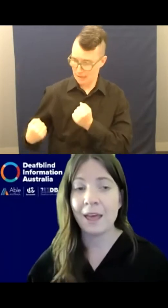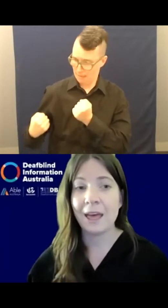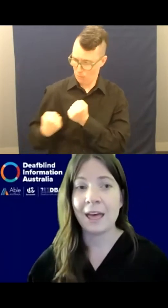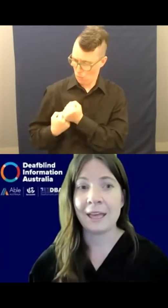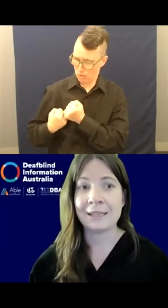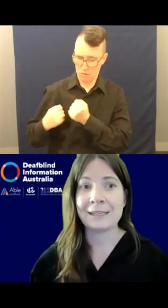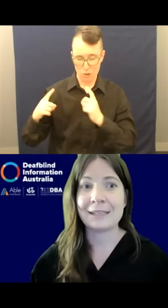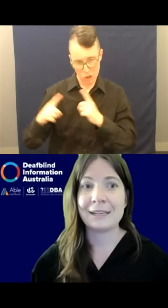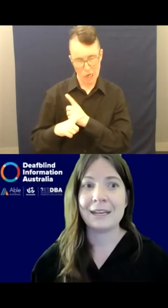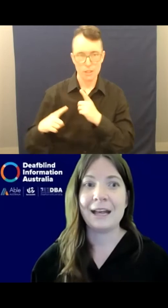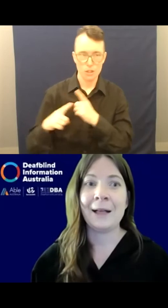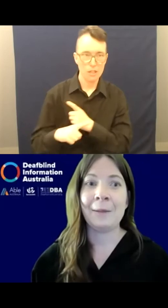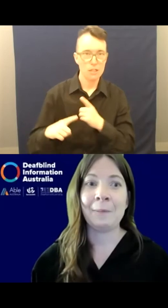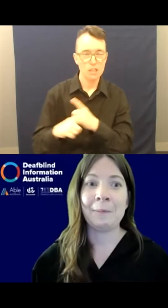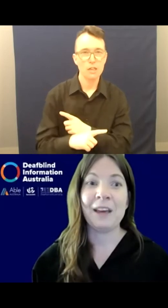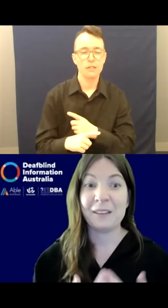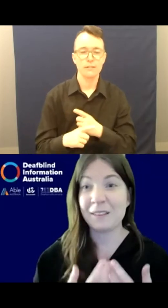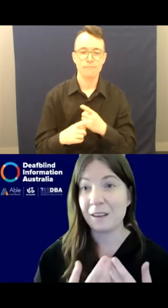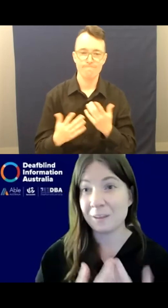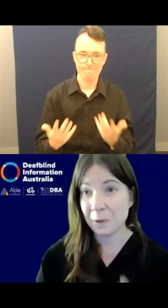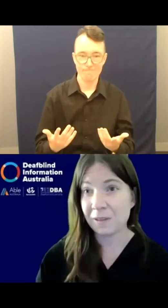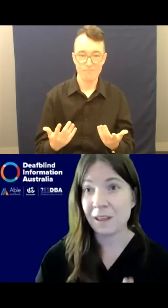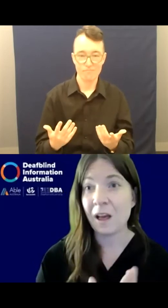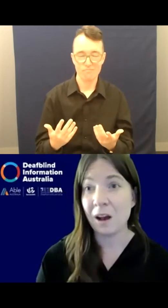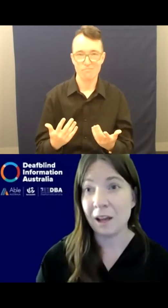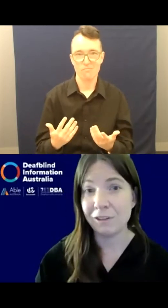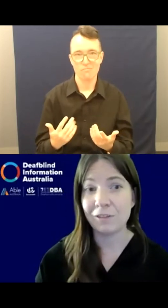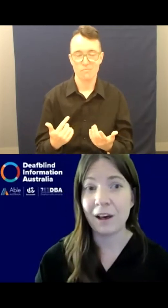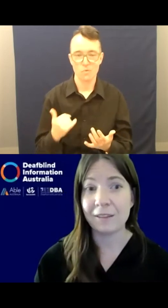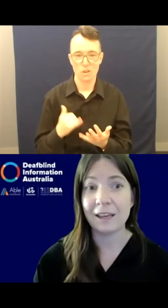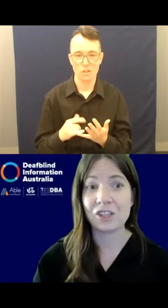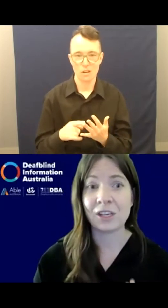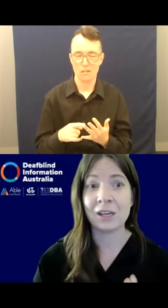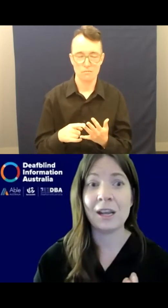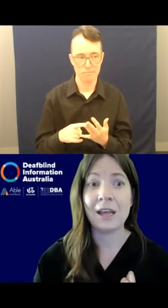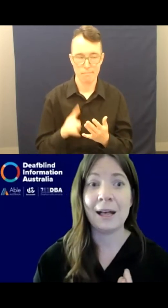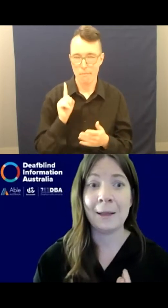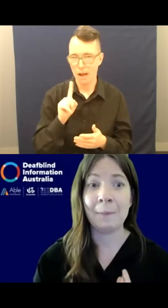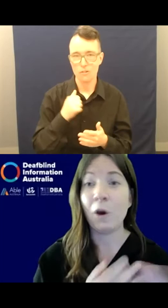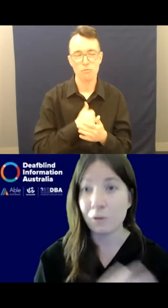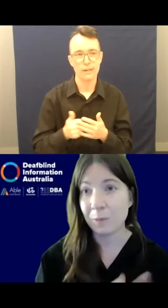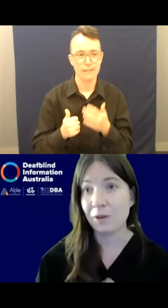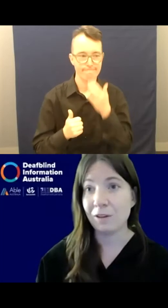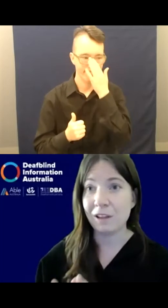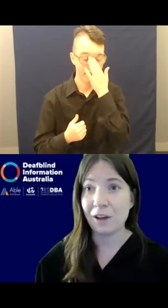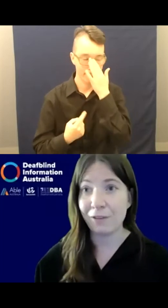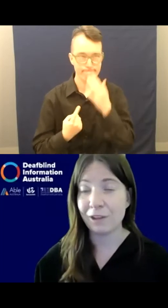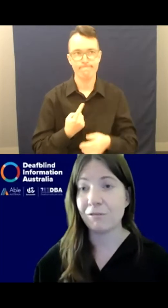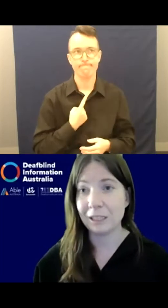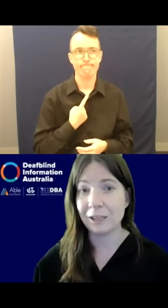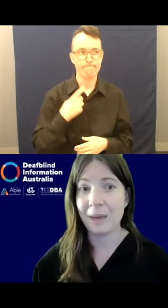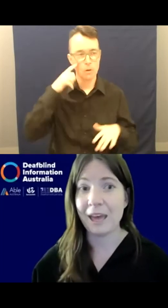And I guess experiencing a high level of isolation over the period of their life can really compound.